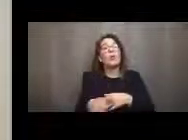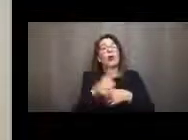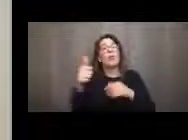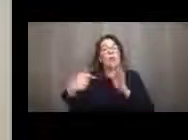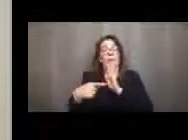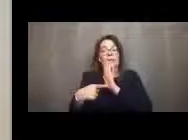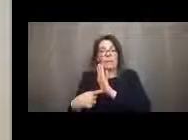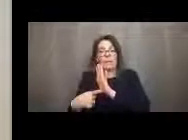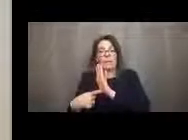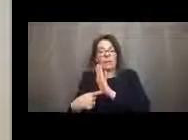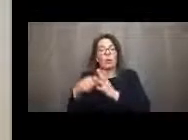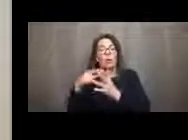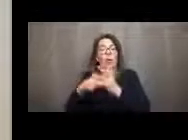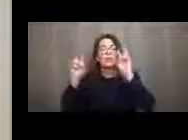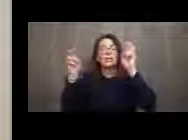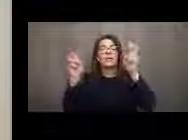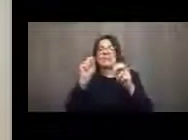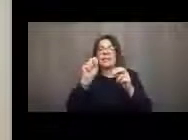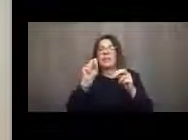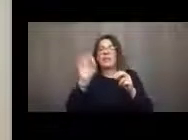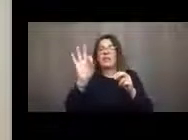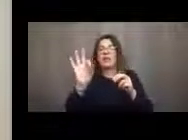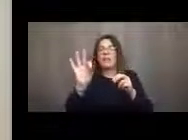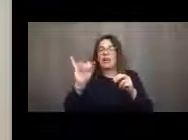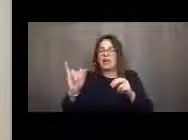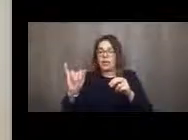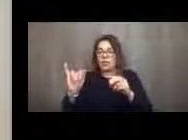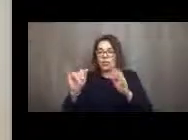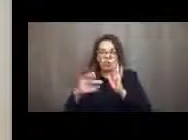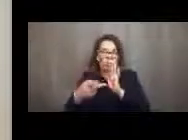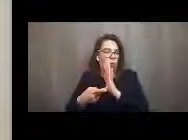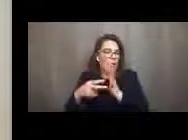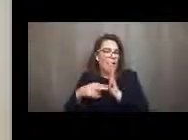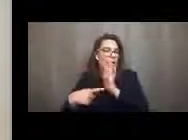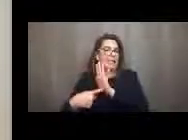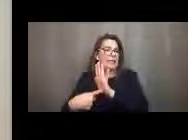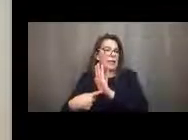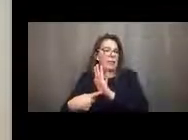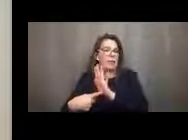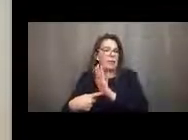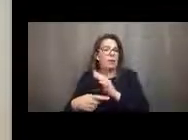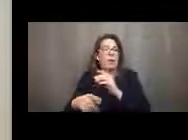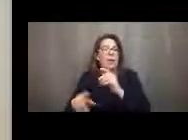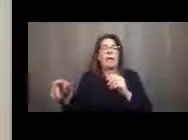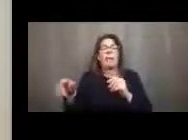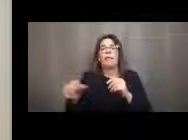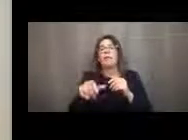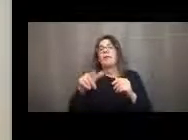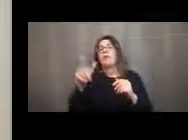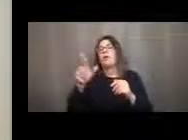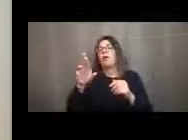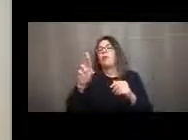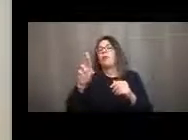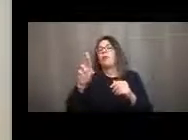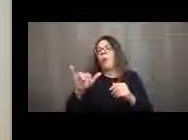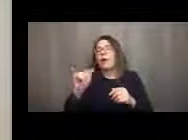of what is a Significant Financial Interest. So, it'd be any remuneration, royalties, equity interest,